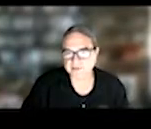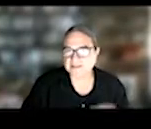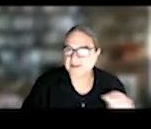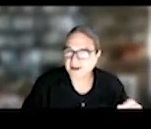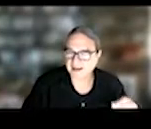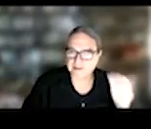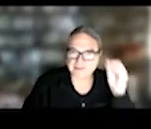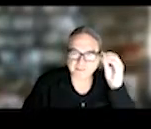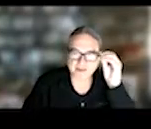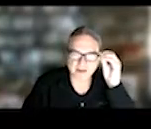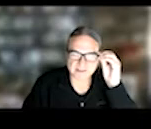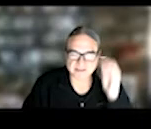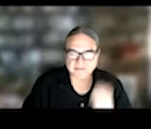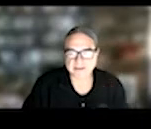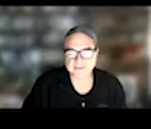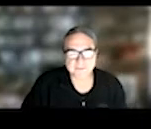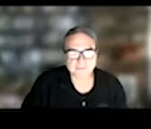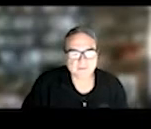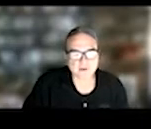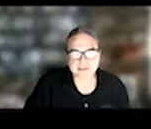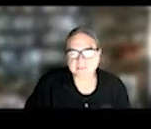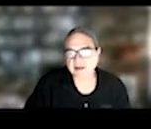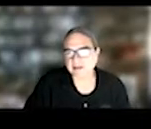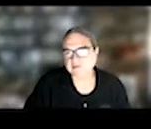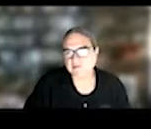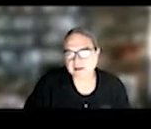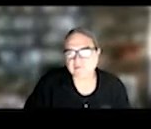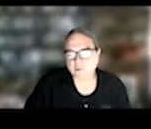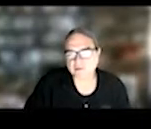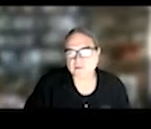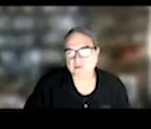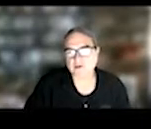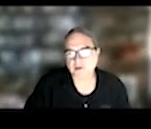but it's not we have to be cognizant of that. For example, I live in Grand Forks North Dakota